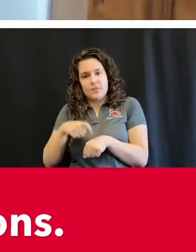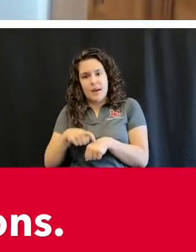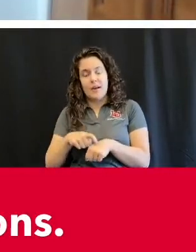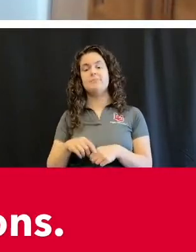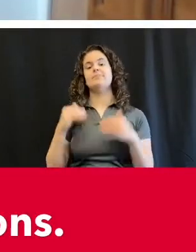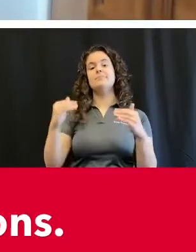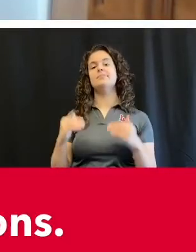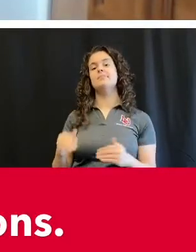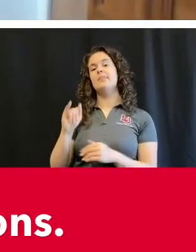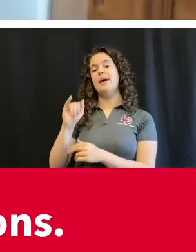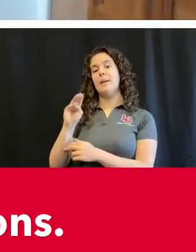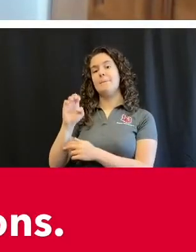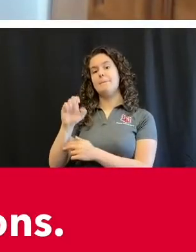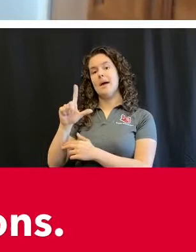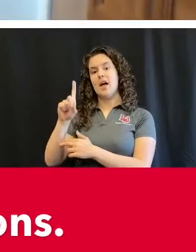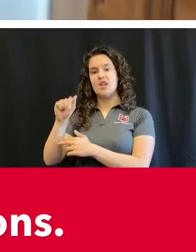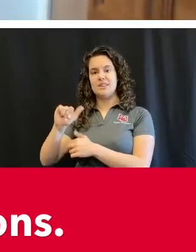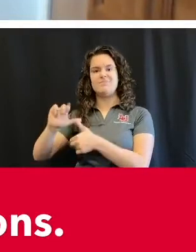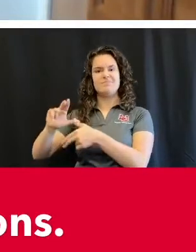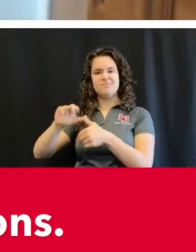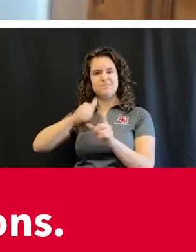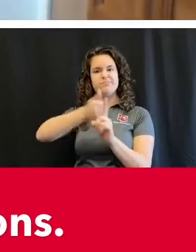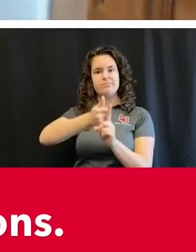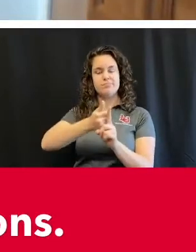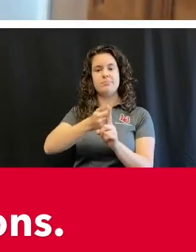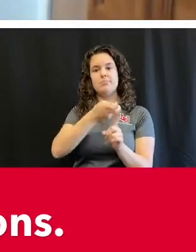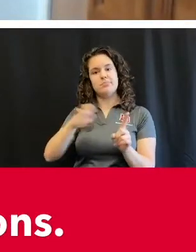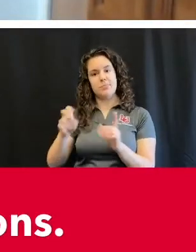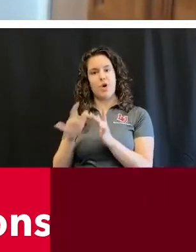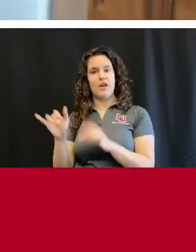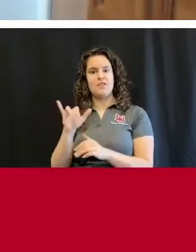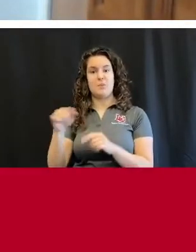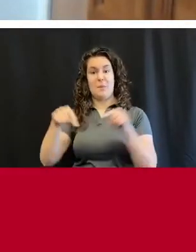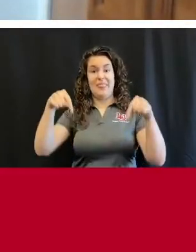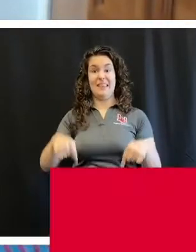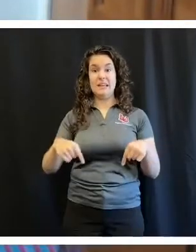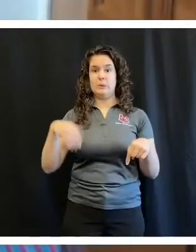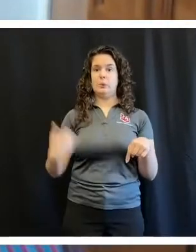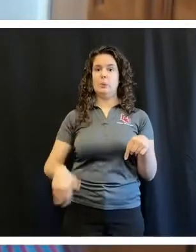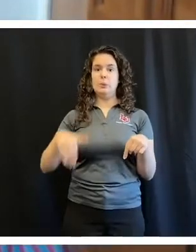However, nothing quite like this. So with that, George, let me ask you this.